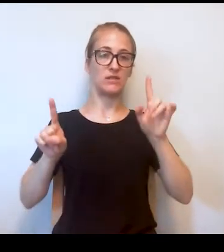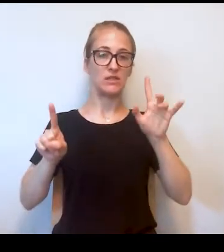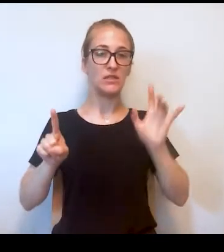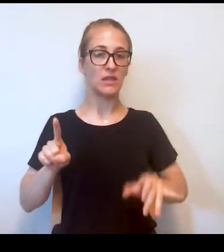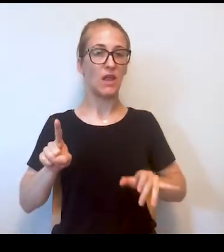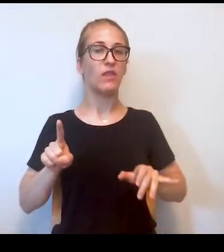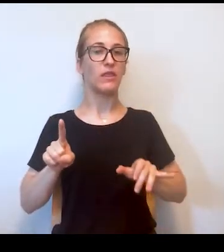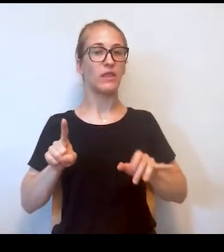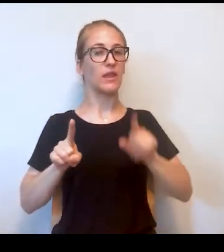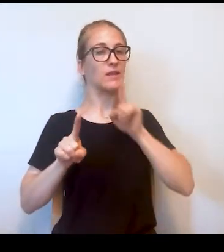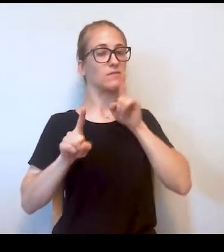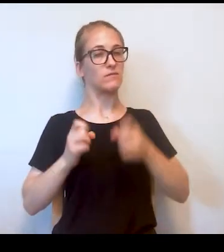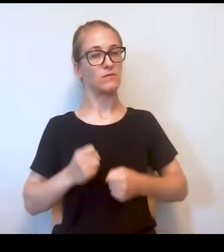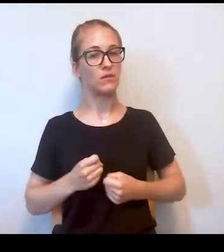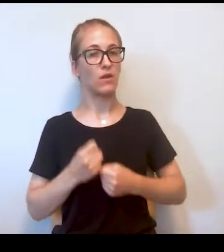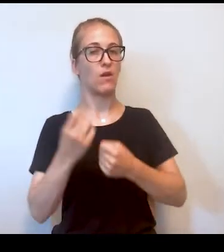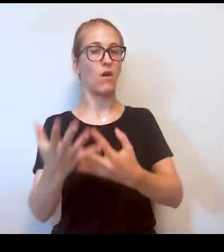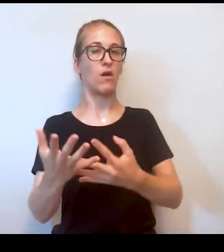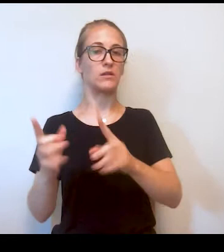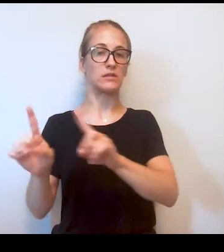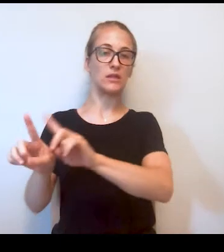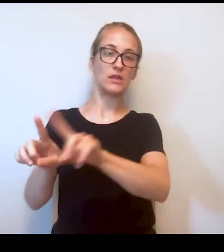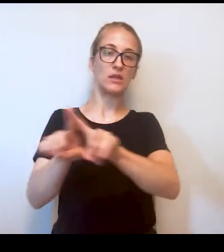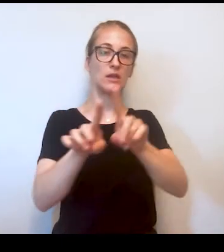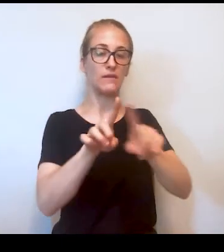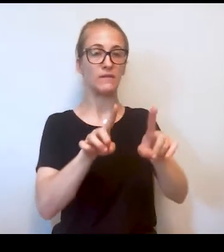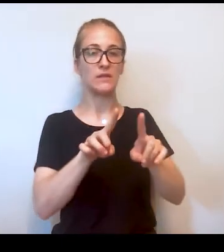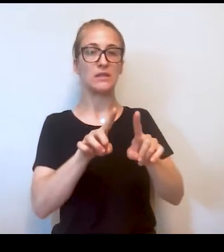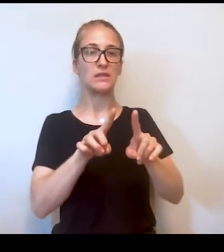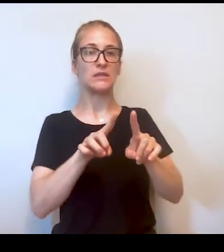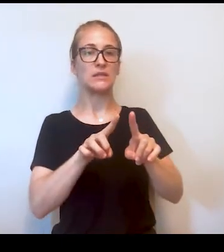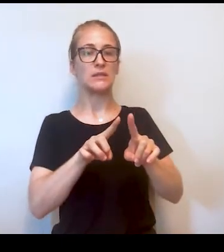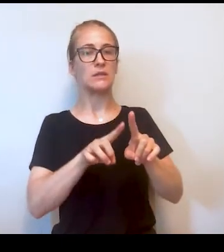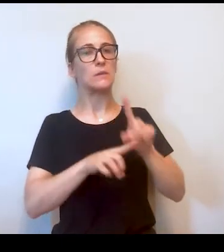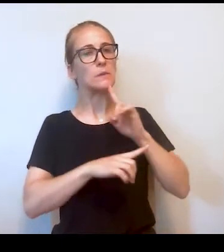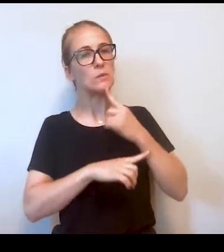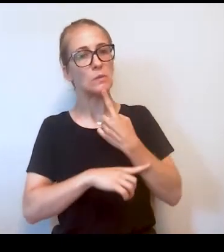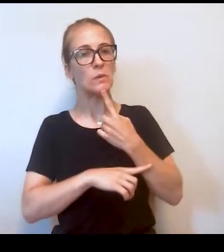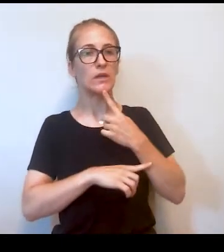to all kinds of different extreme experiences within the body.